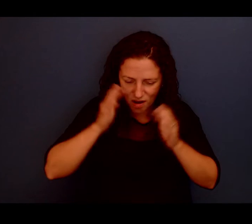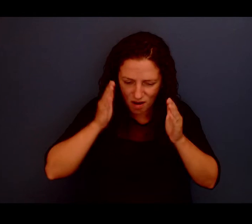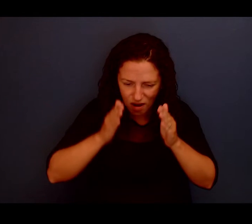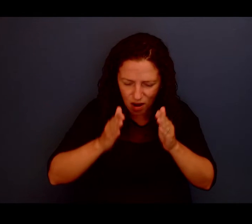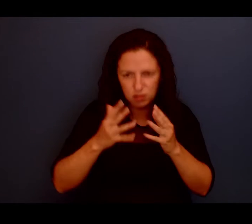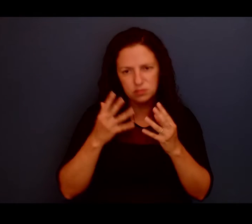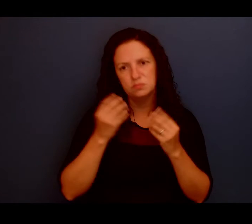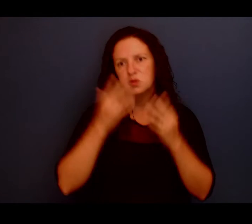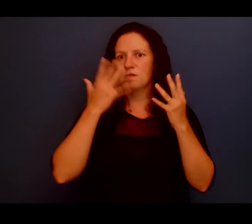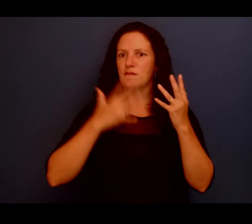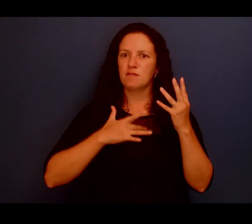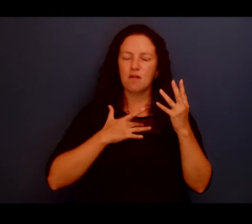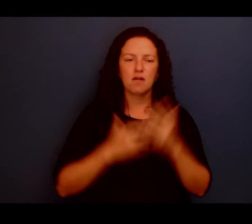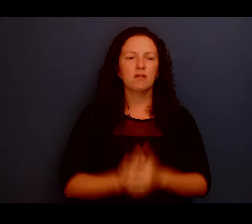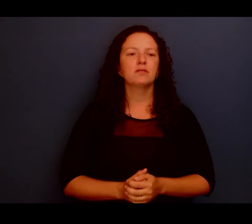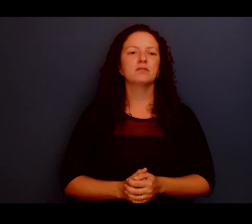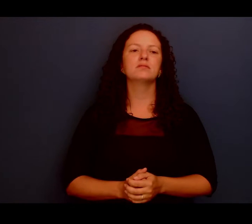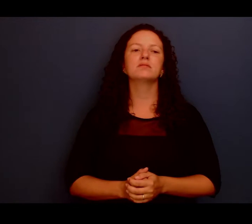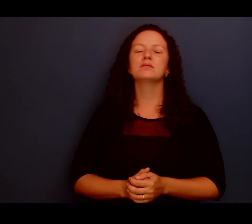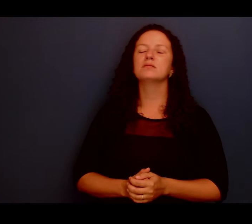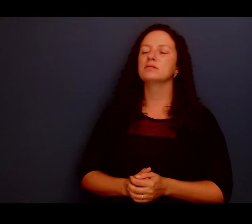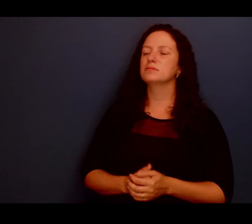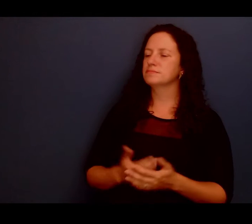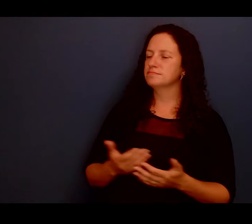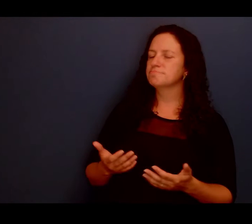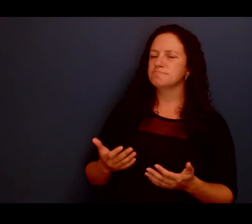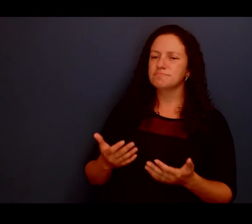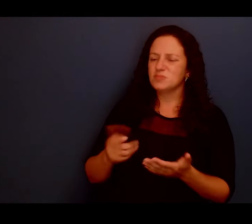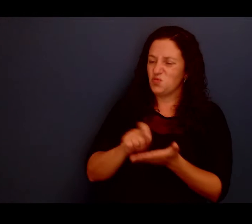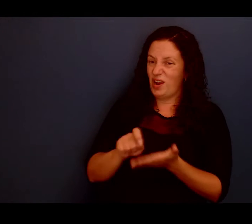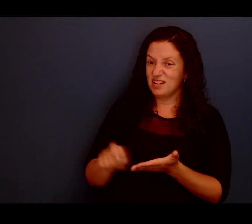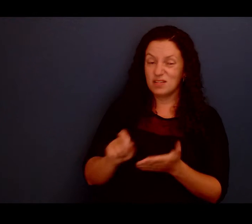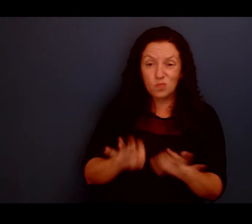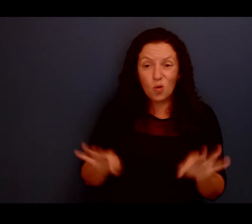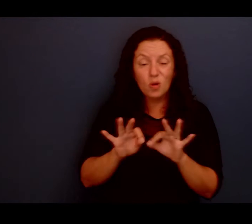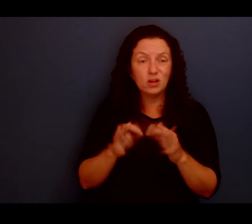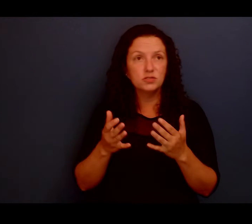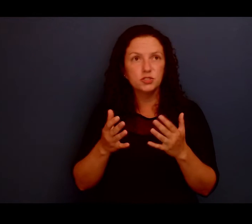And it's just such a beautiful feeling. Part of writing is just getting to hear everyone else's